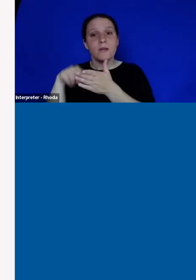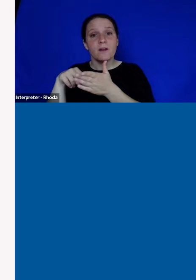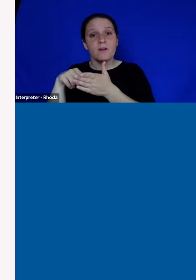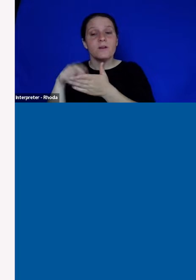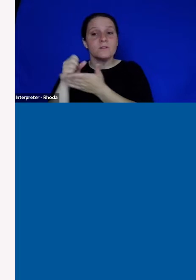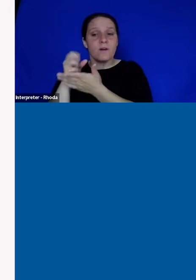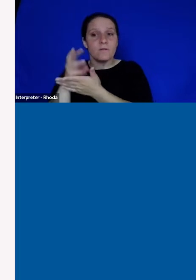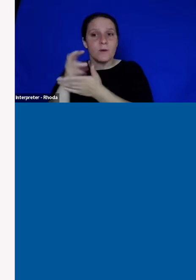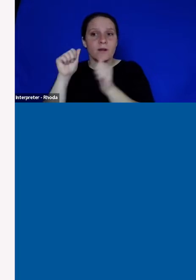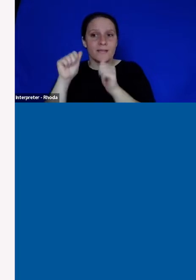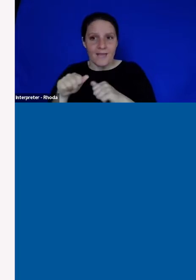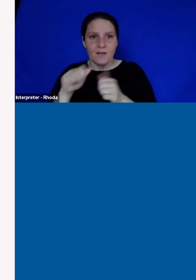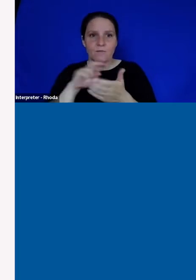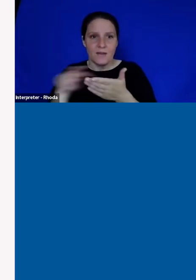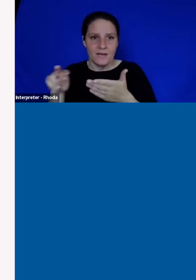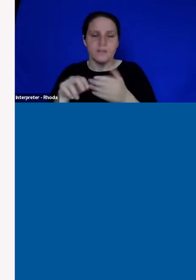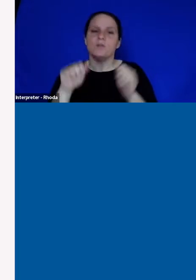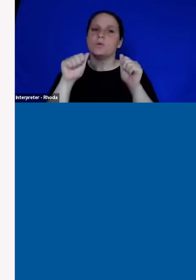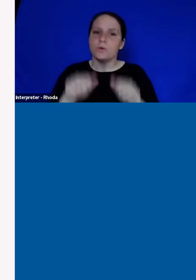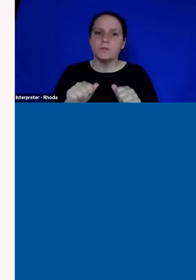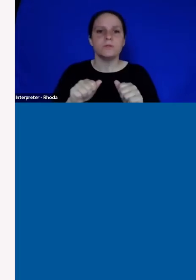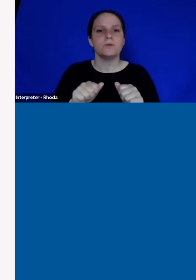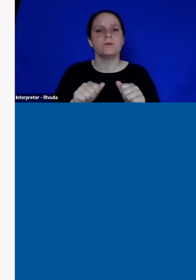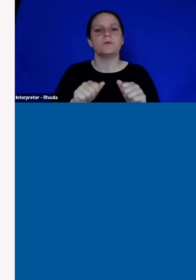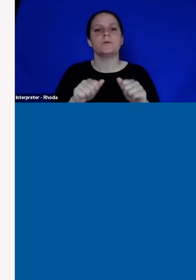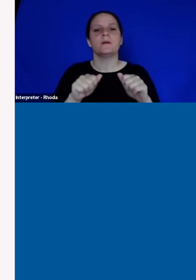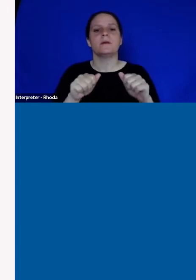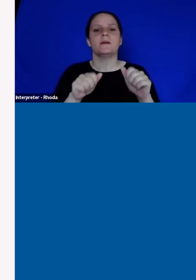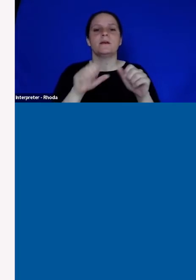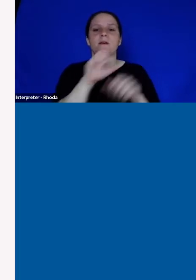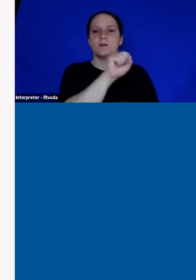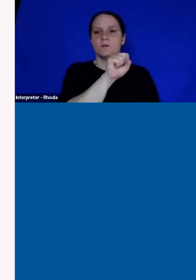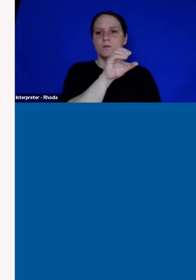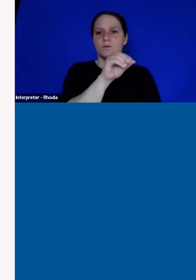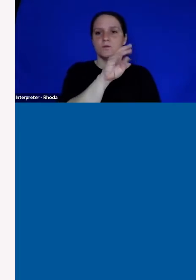social dash handle, social dot handle. It's also kind of a good practice to make sure